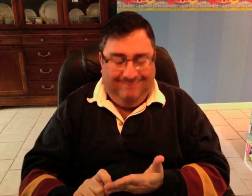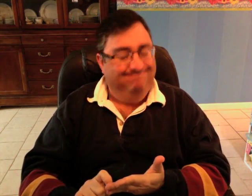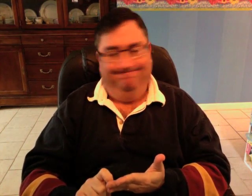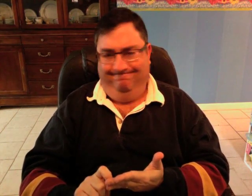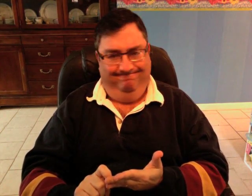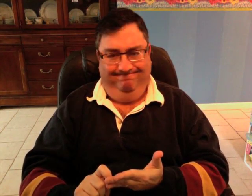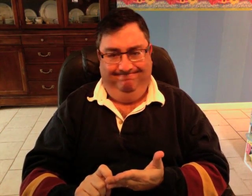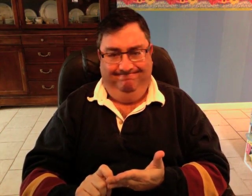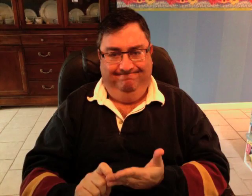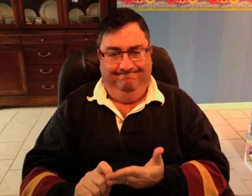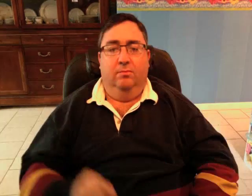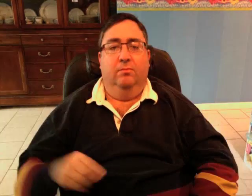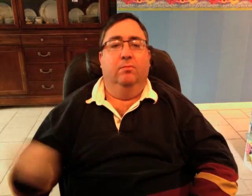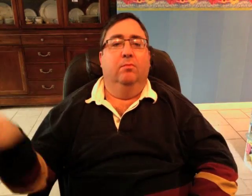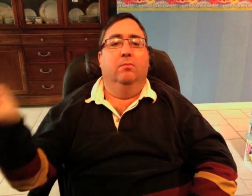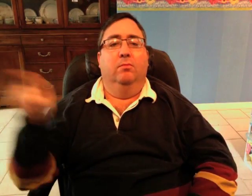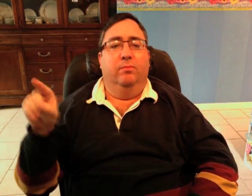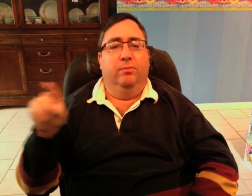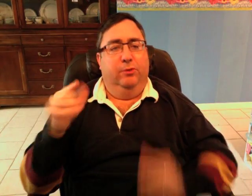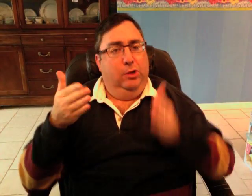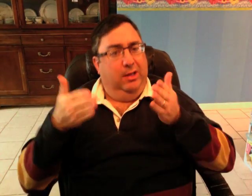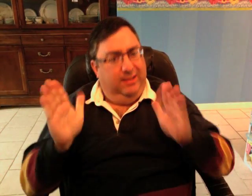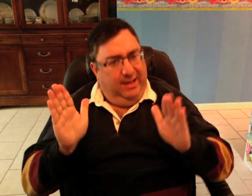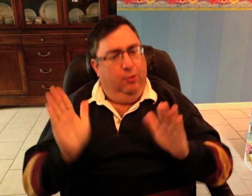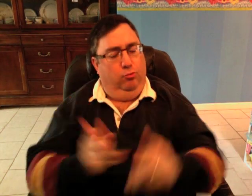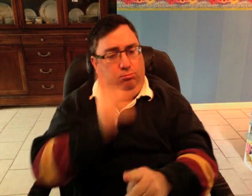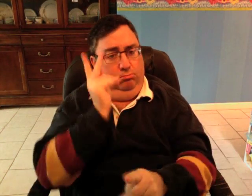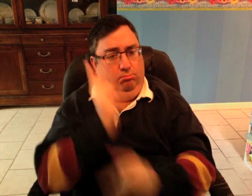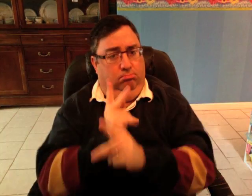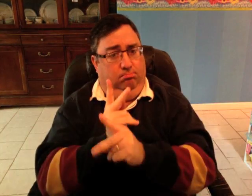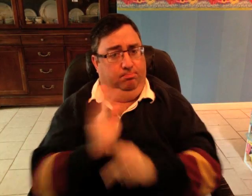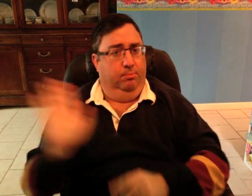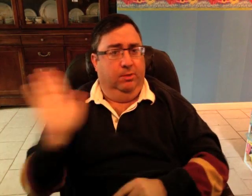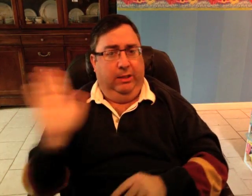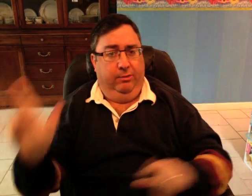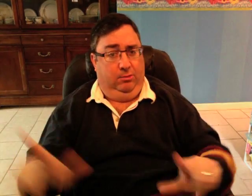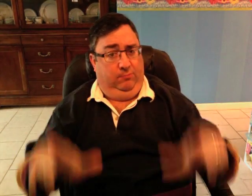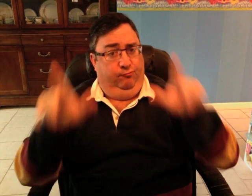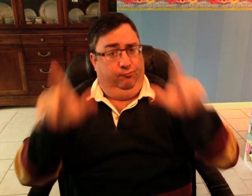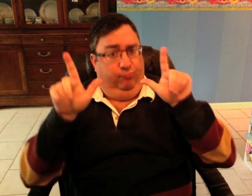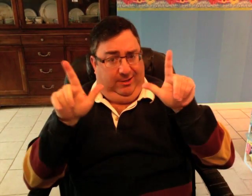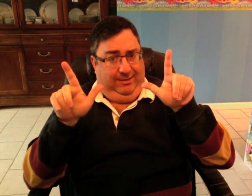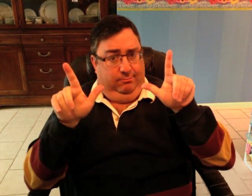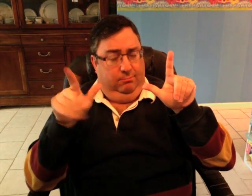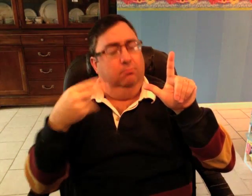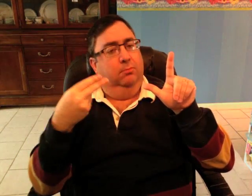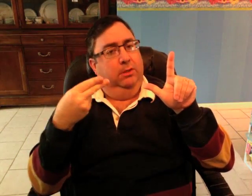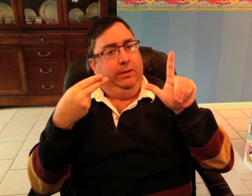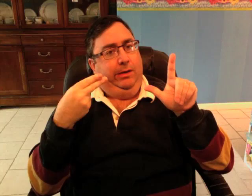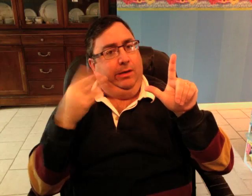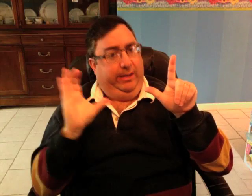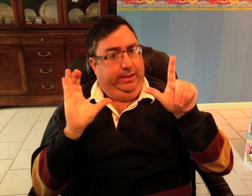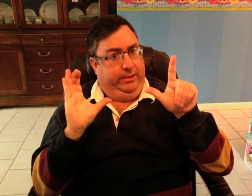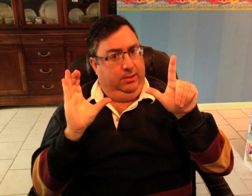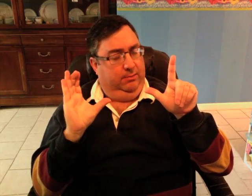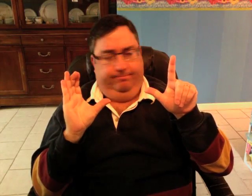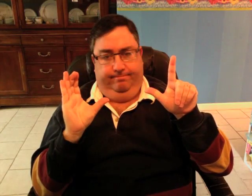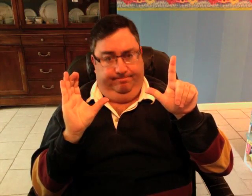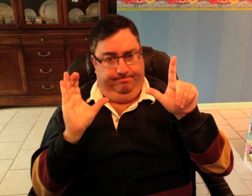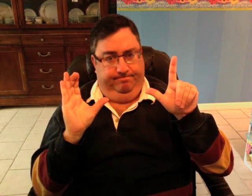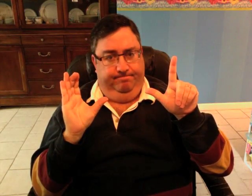Doing it this way allows them to maintain that "handicapped" framing.